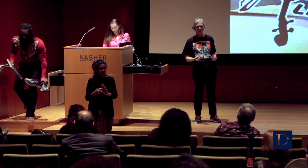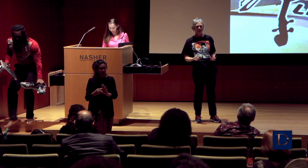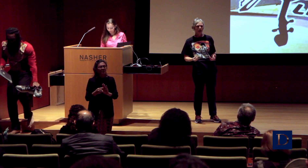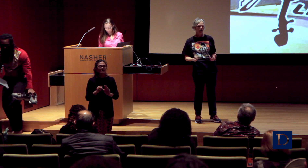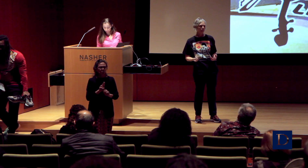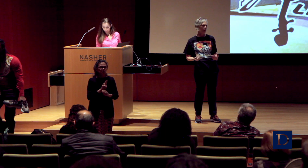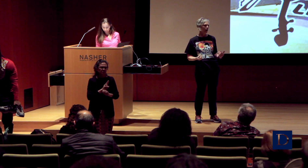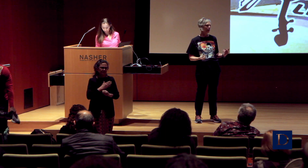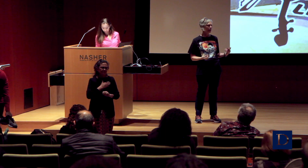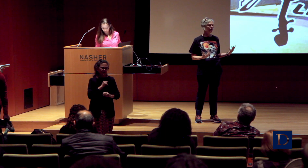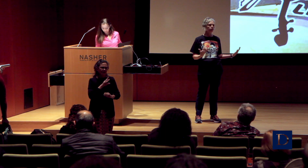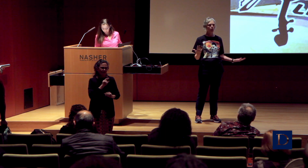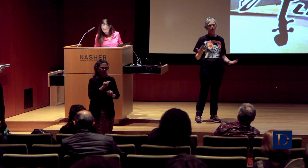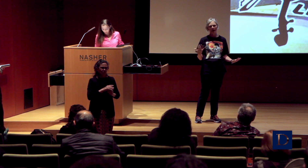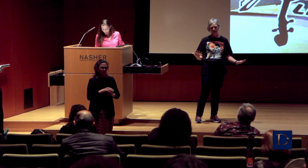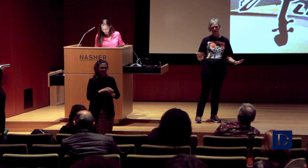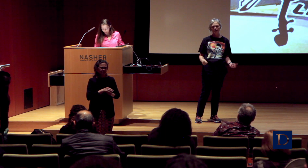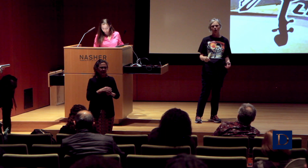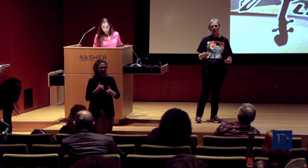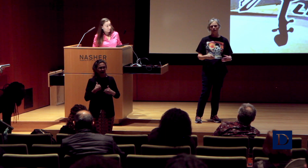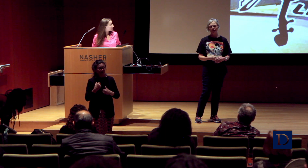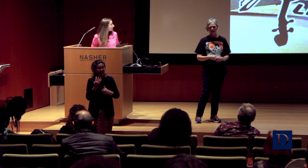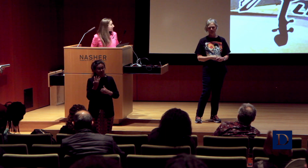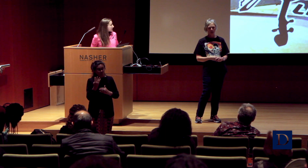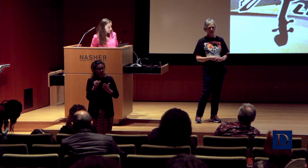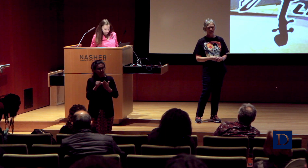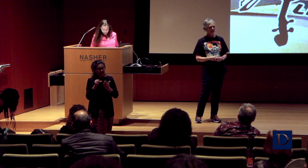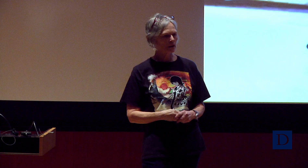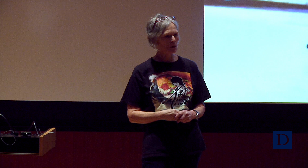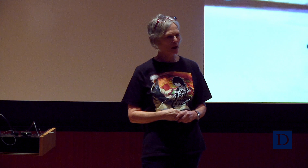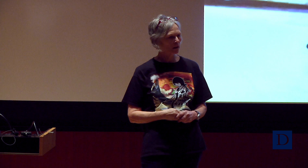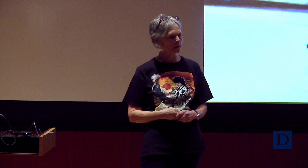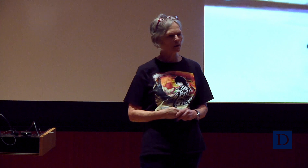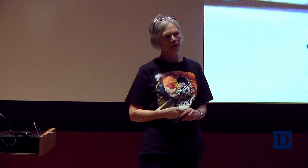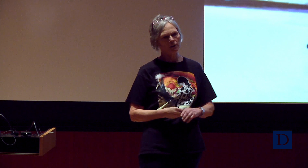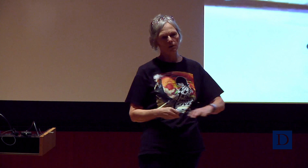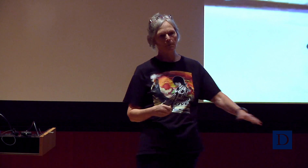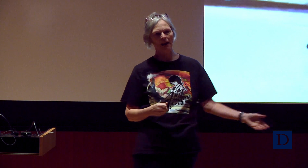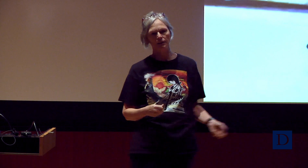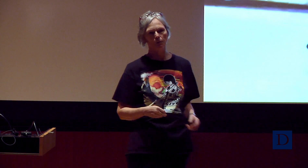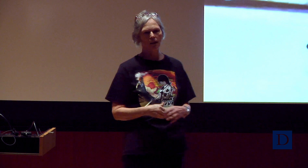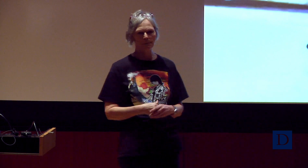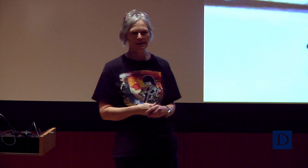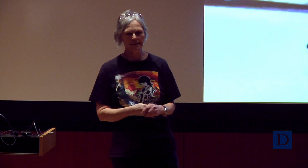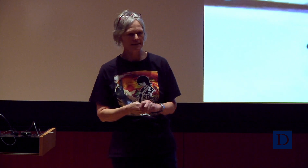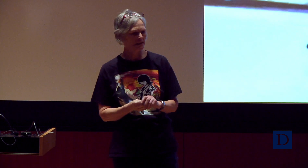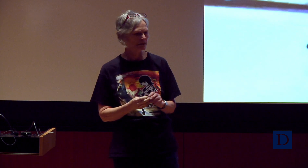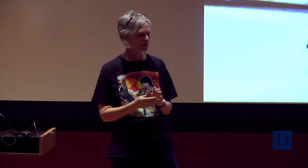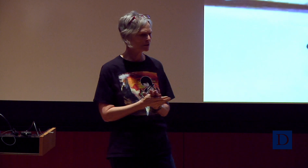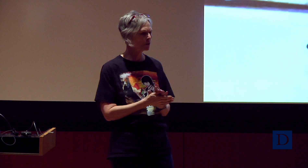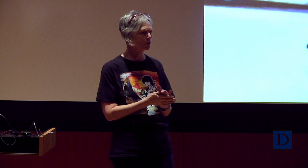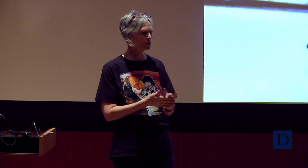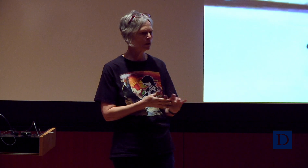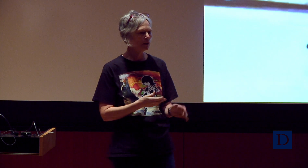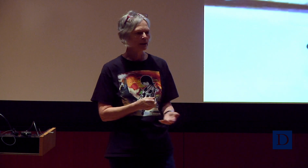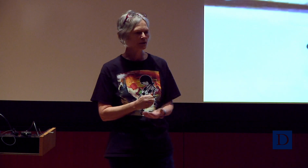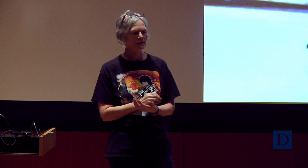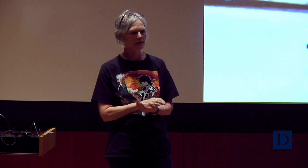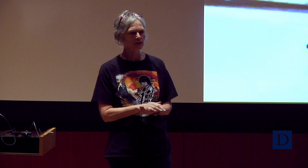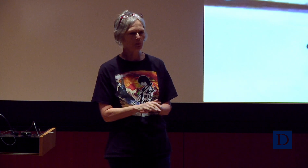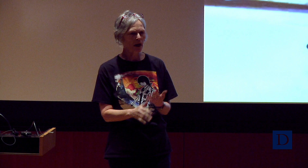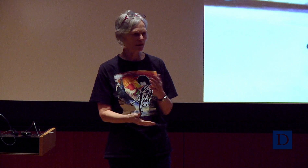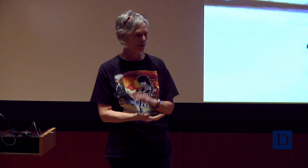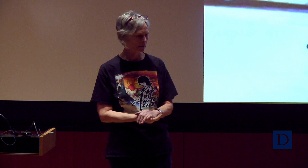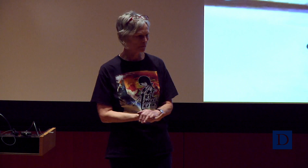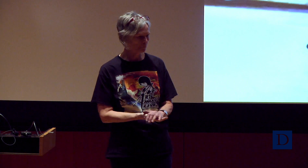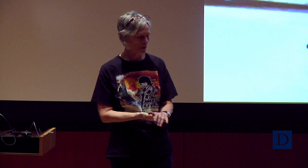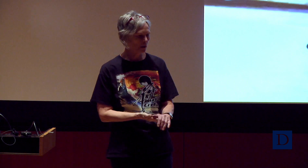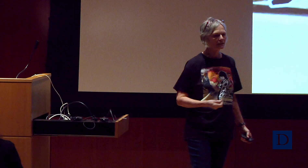I have four pages of art on Facebook. Some of my art on there goes back to when I was six and seven years old. It’s just a splattering.